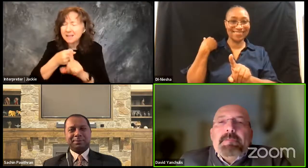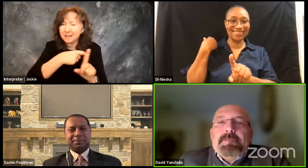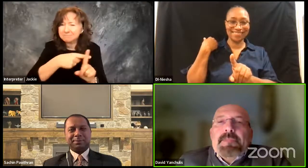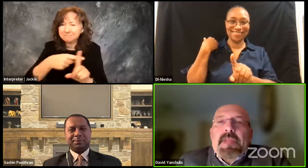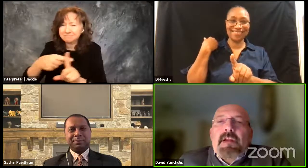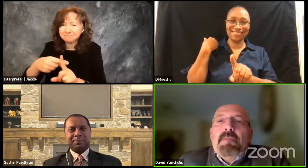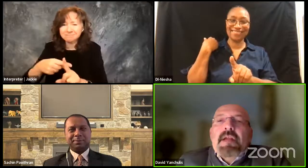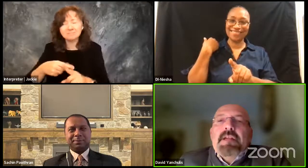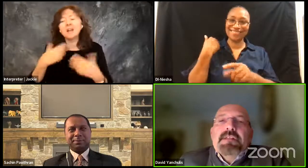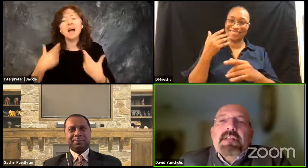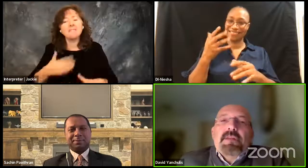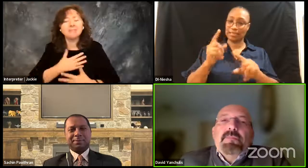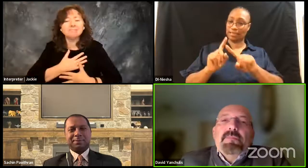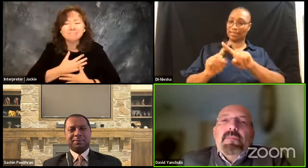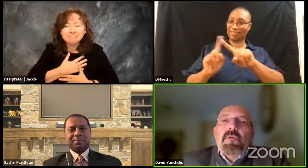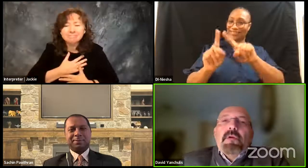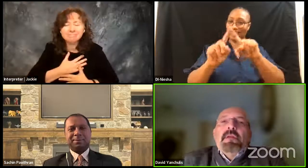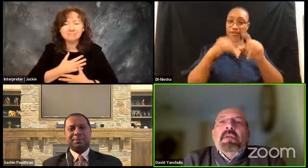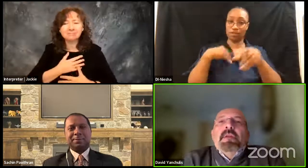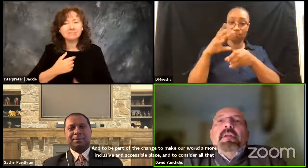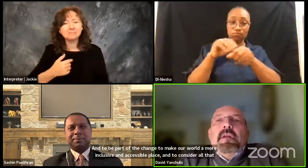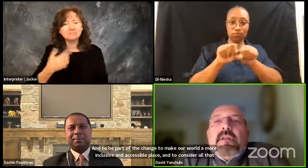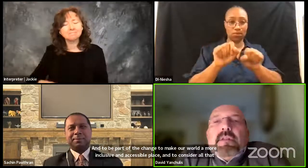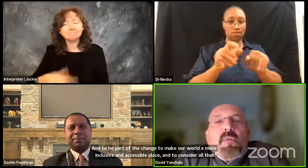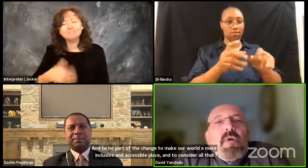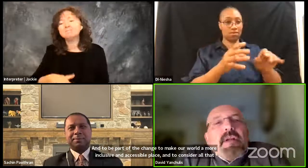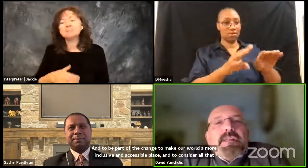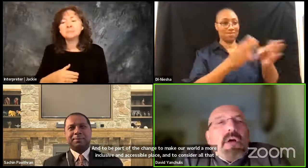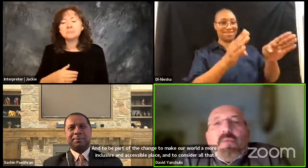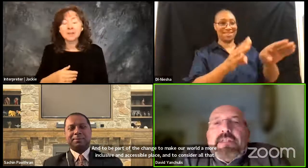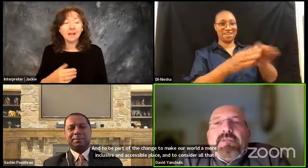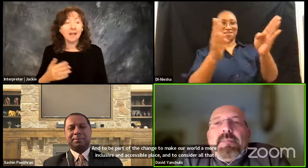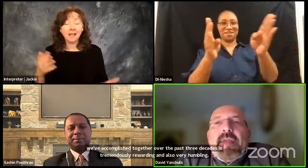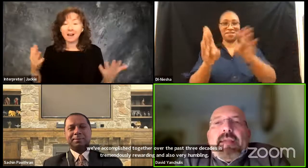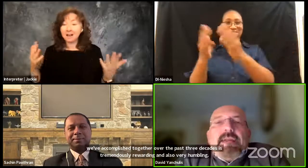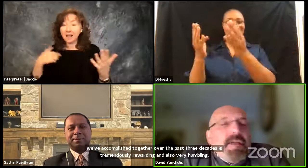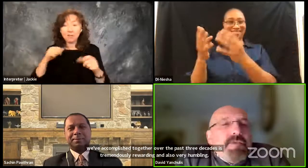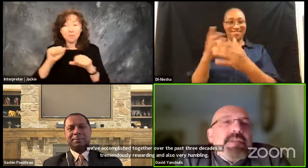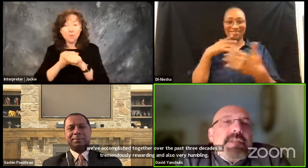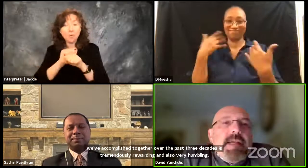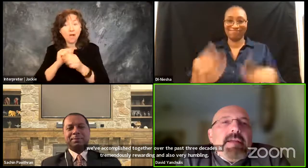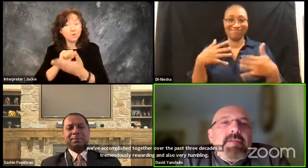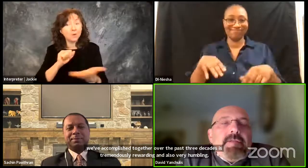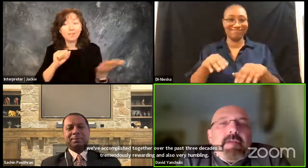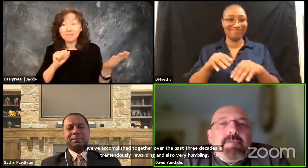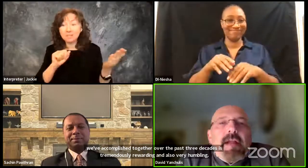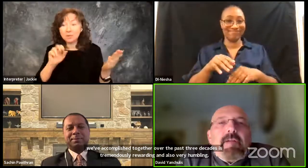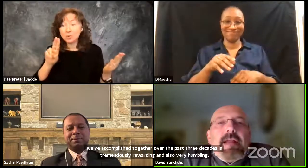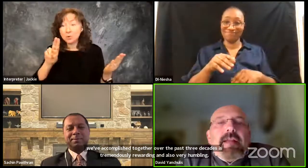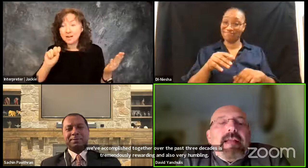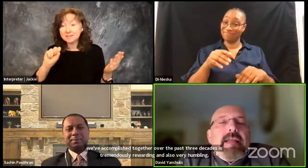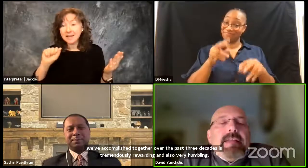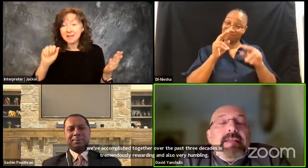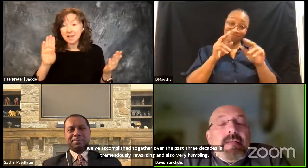And in all of my years at the Board, the work has always remained interesting, varied, and